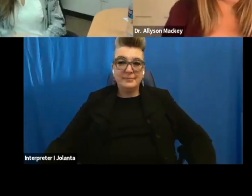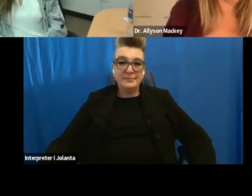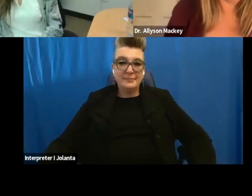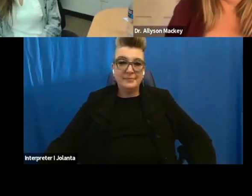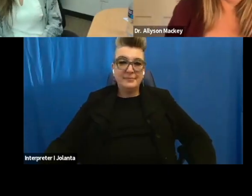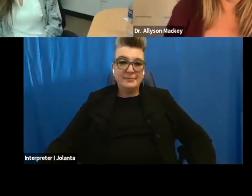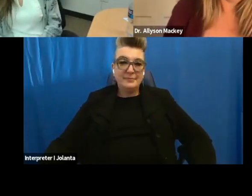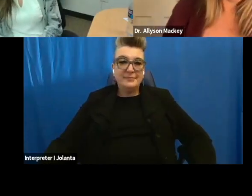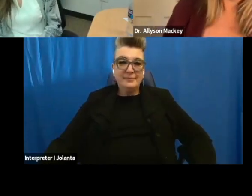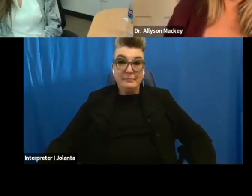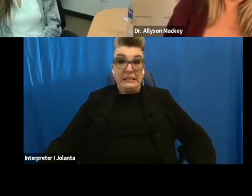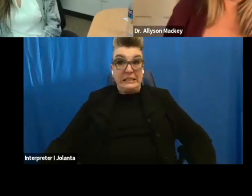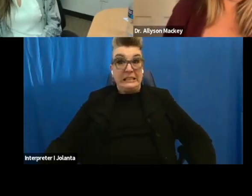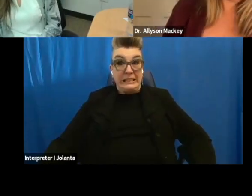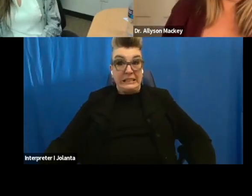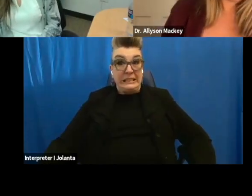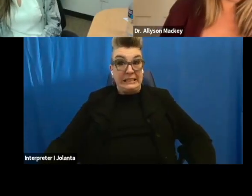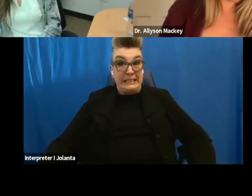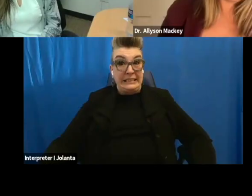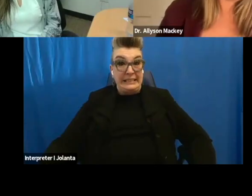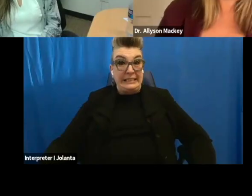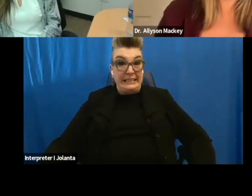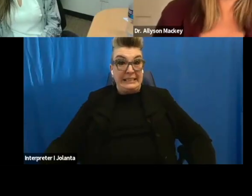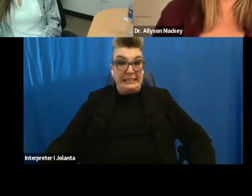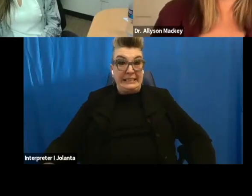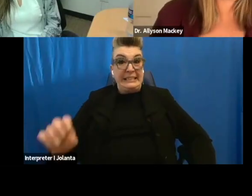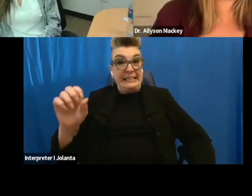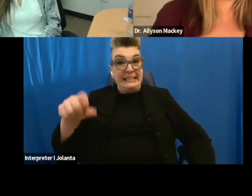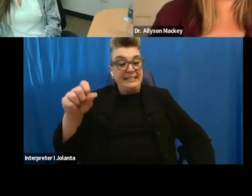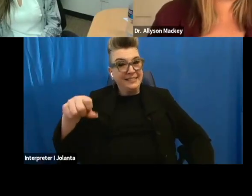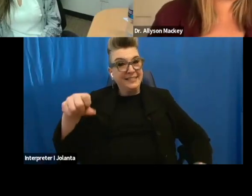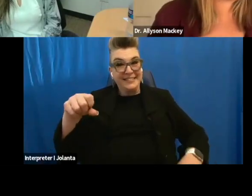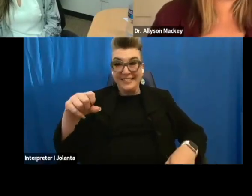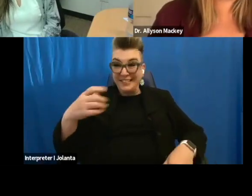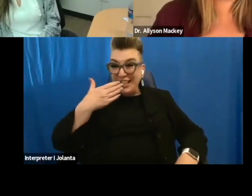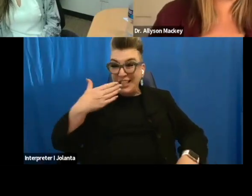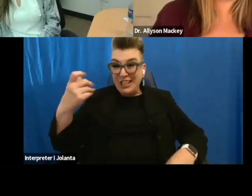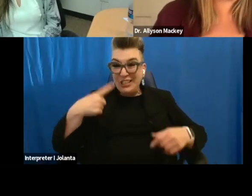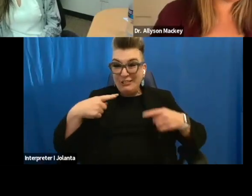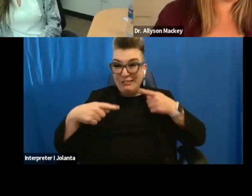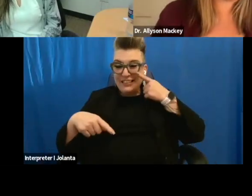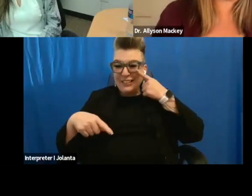showing you their private life how do they handle that yeah it's a good question uh we do a lot